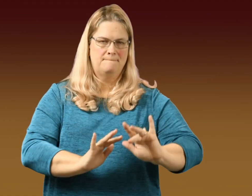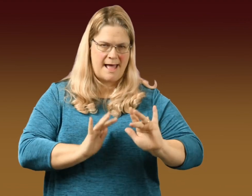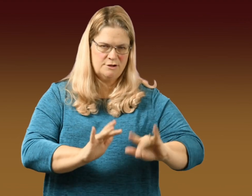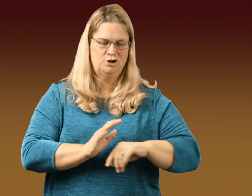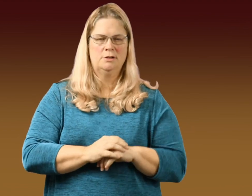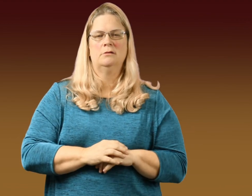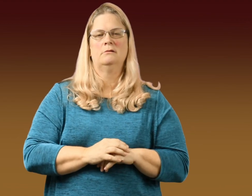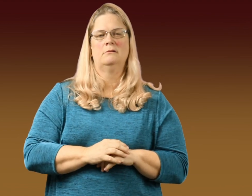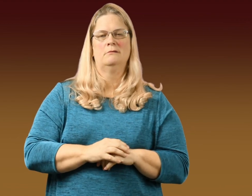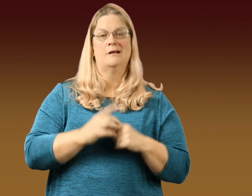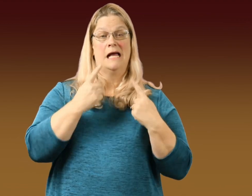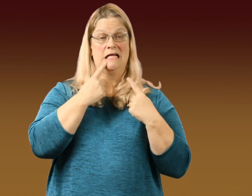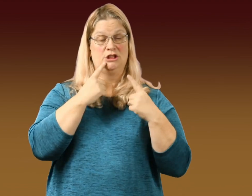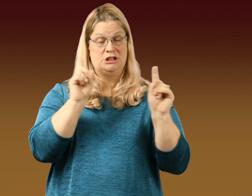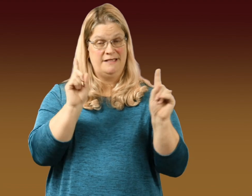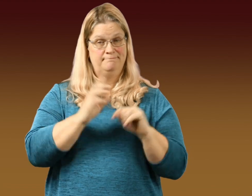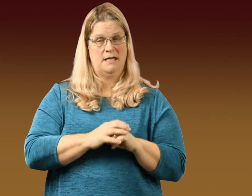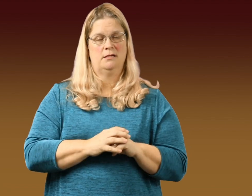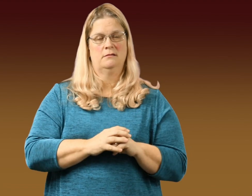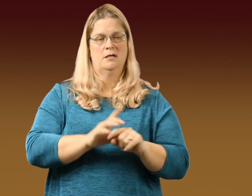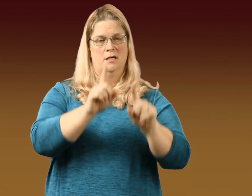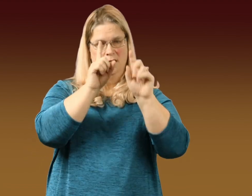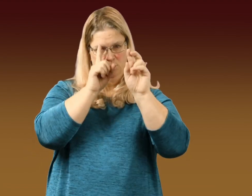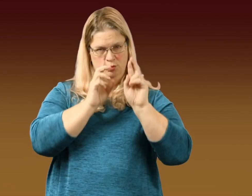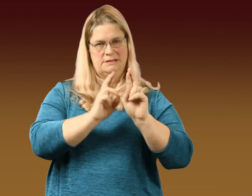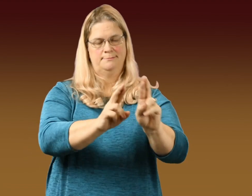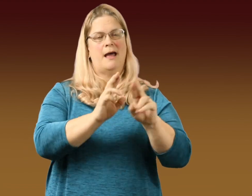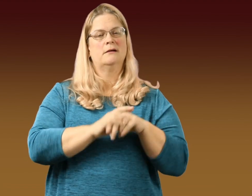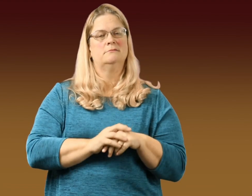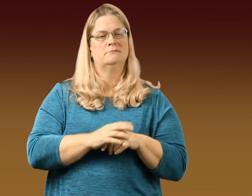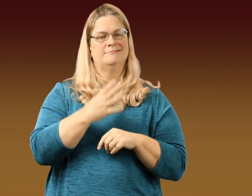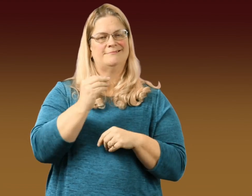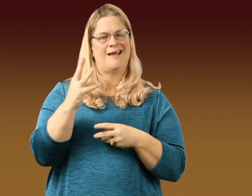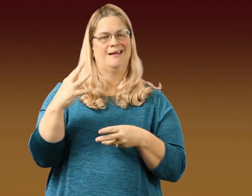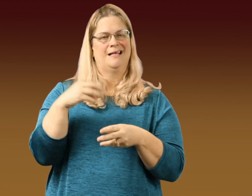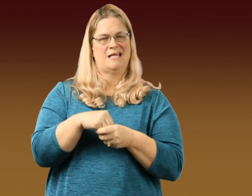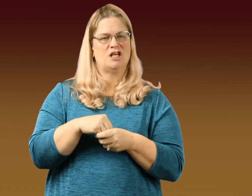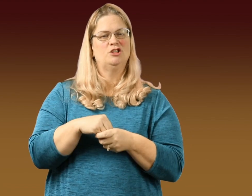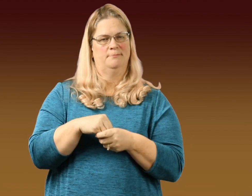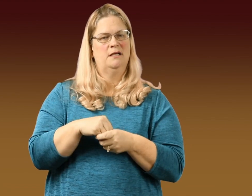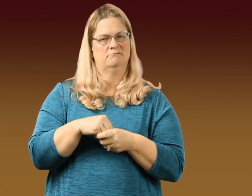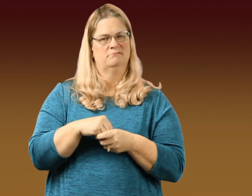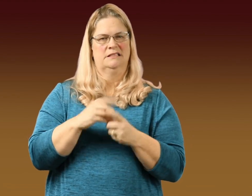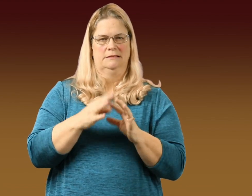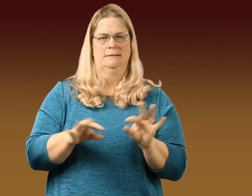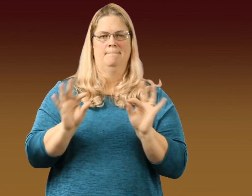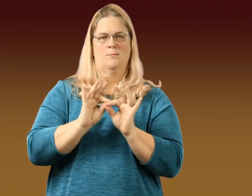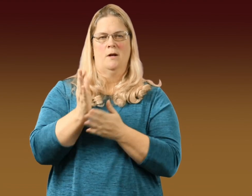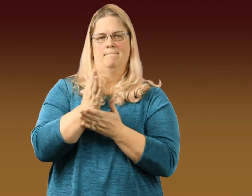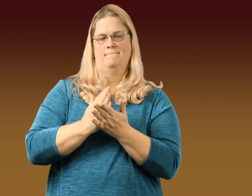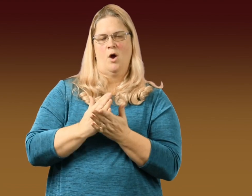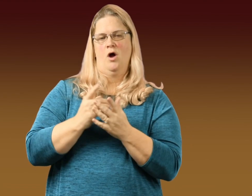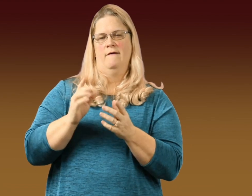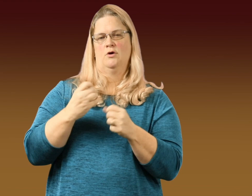empathy, compassion, achievement, respect, and engagement.